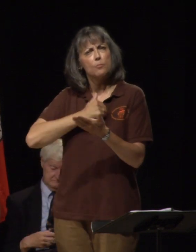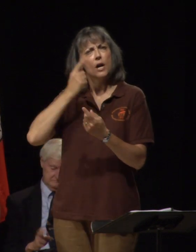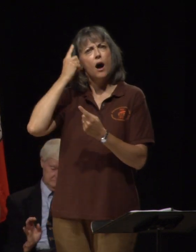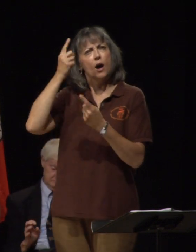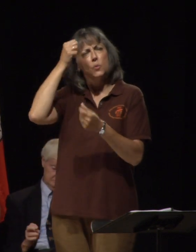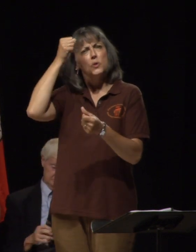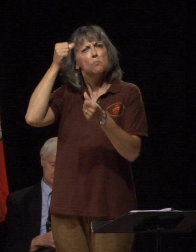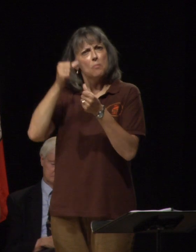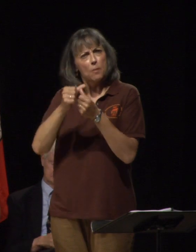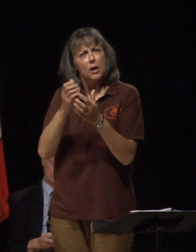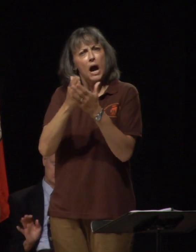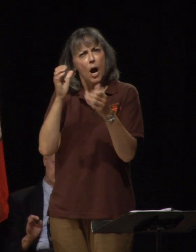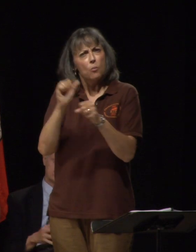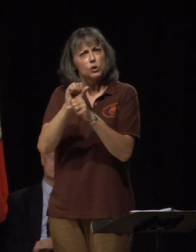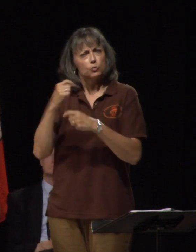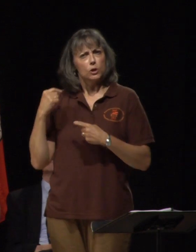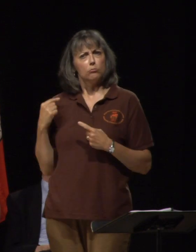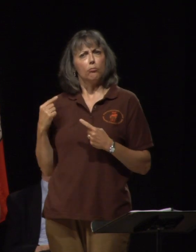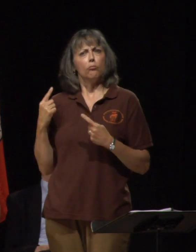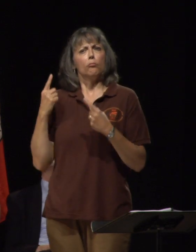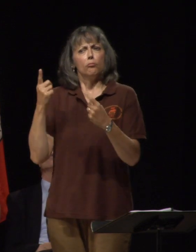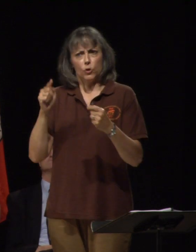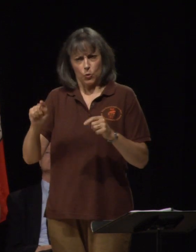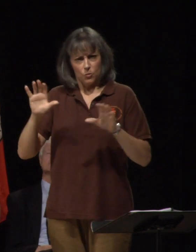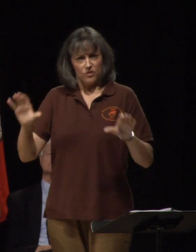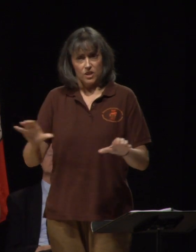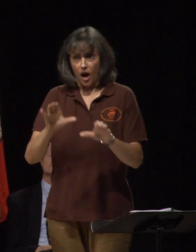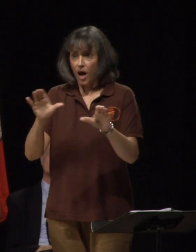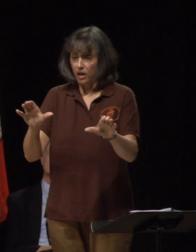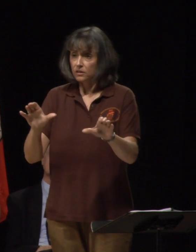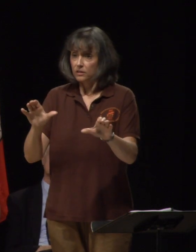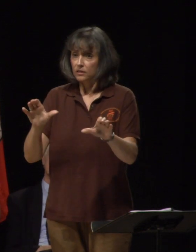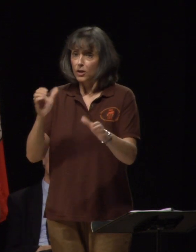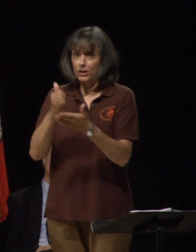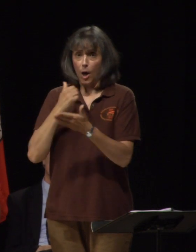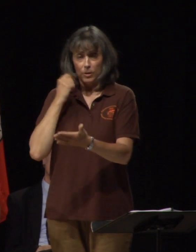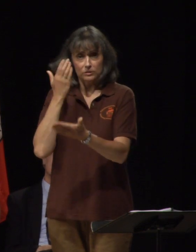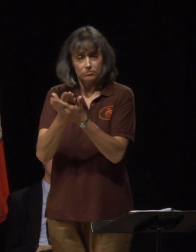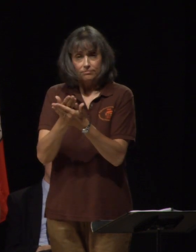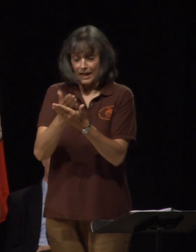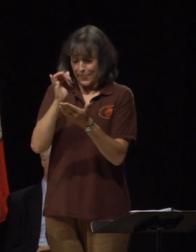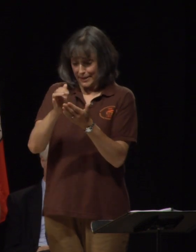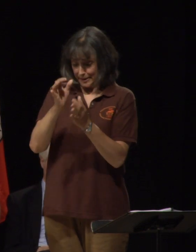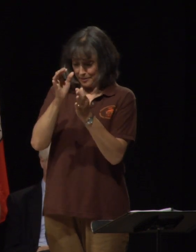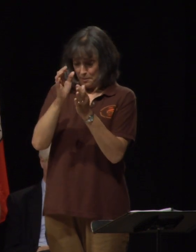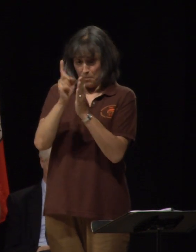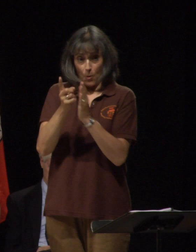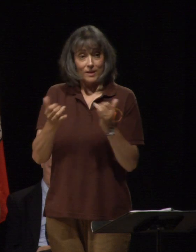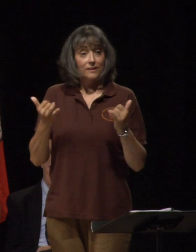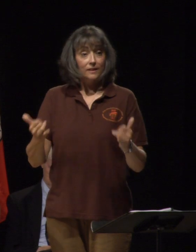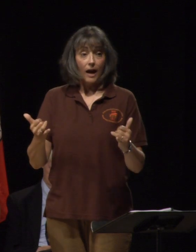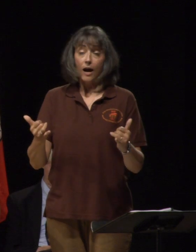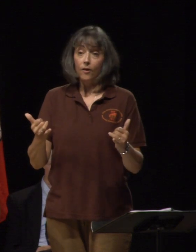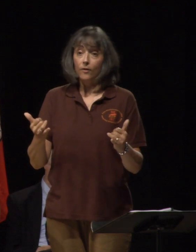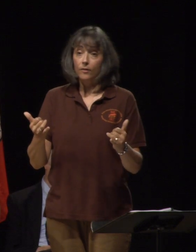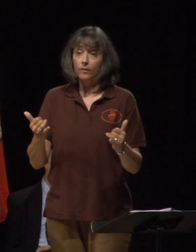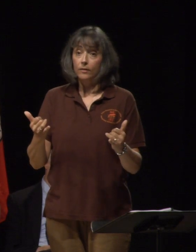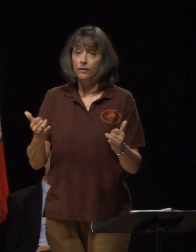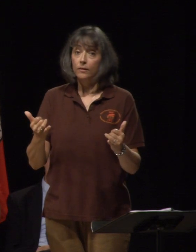YOU ALL HAVE PUT FORWARD TO GET US TO THIS DAY. YES, WE WILL HAVE A VERY NICE CELEBRATION NEXT WEEK.